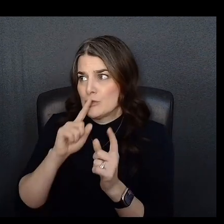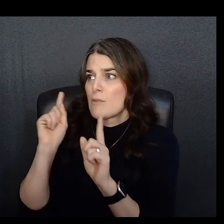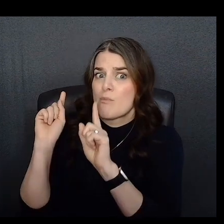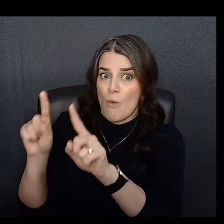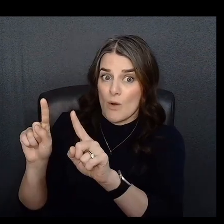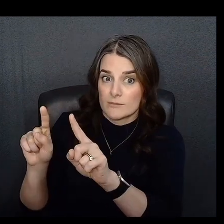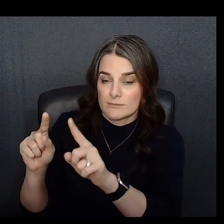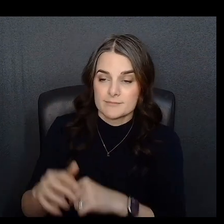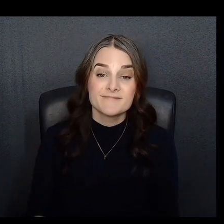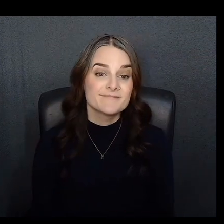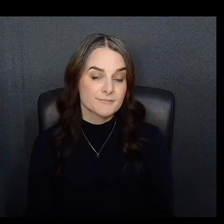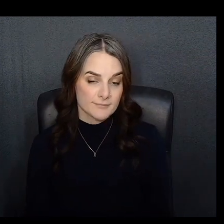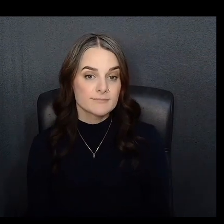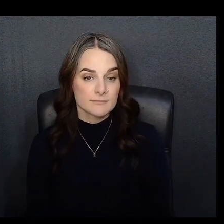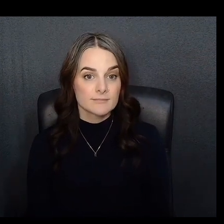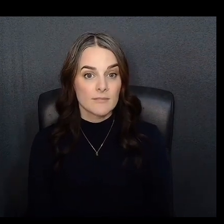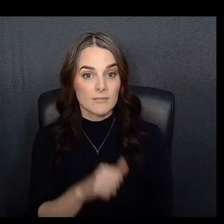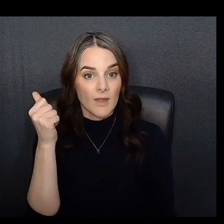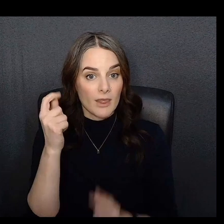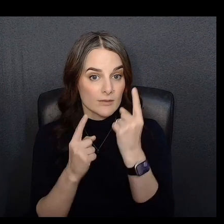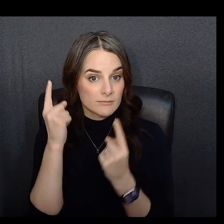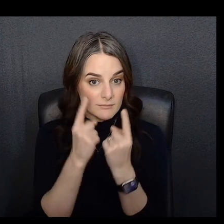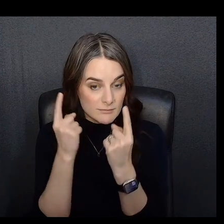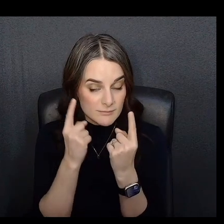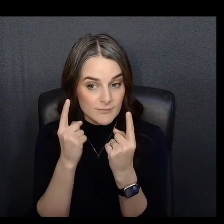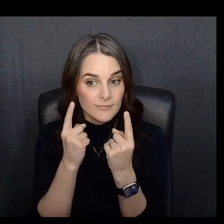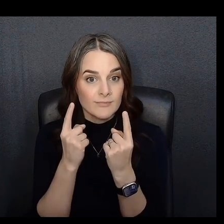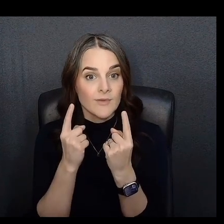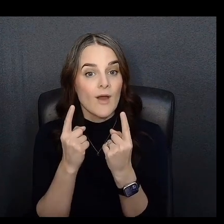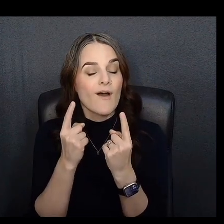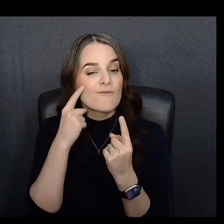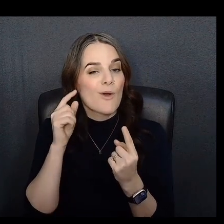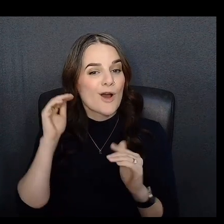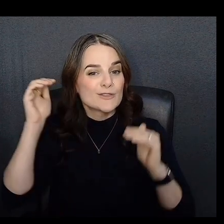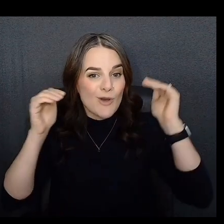So considerations for adults with acquired communication disorders.